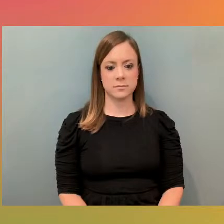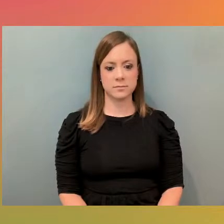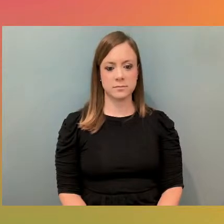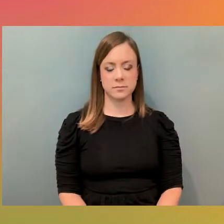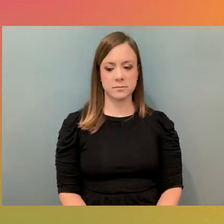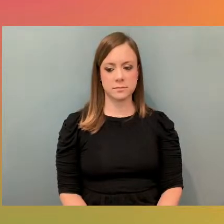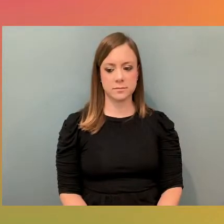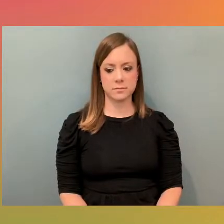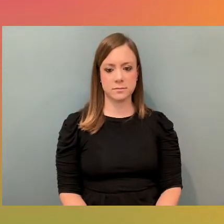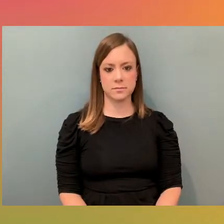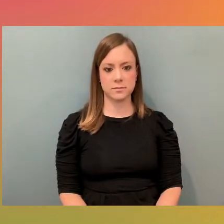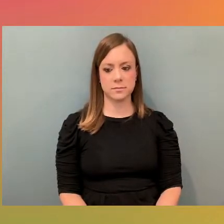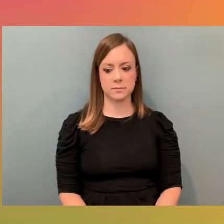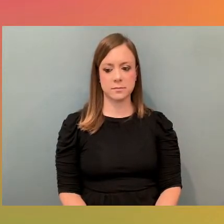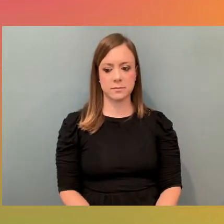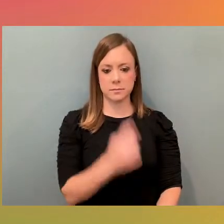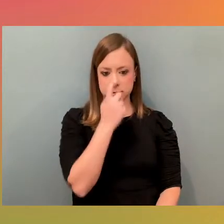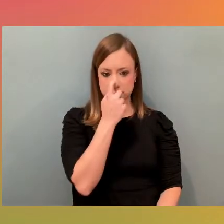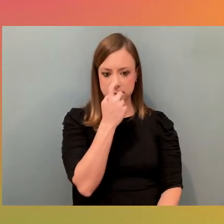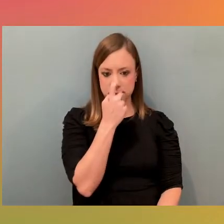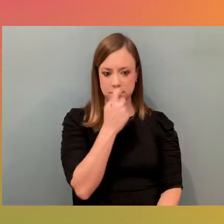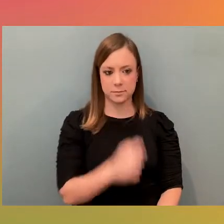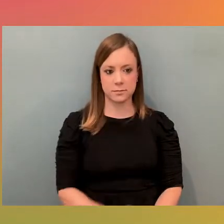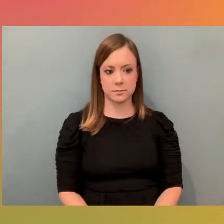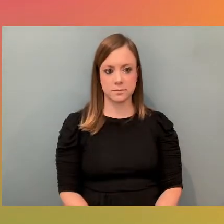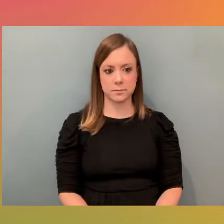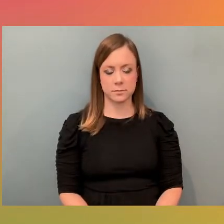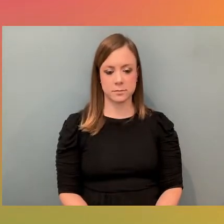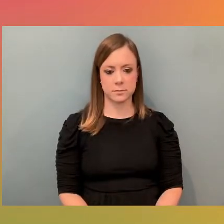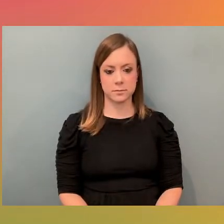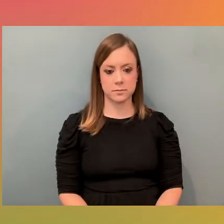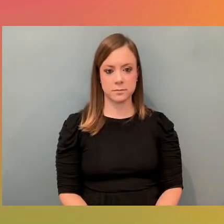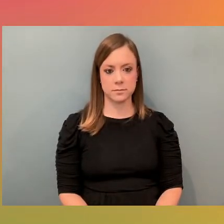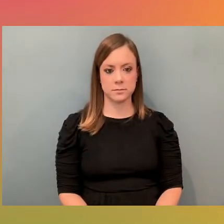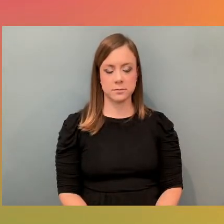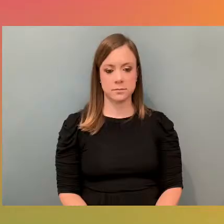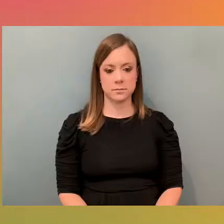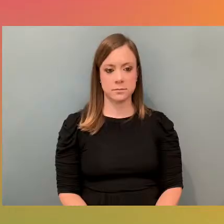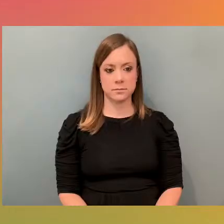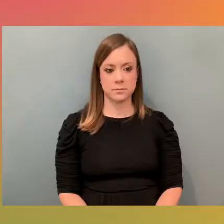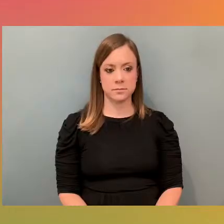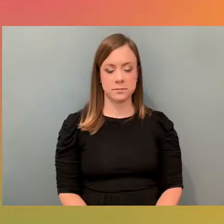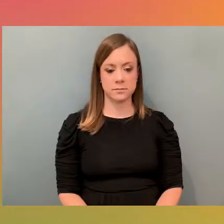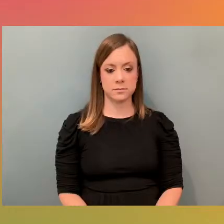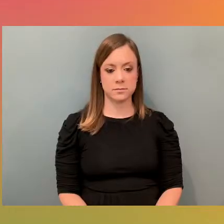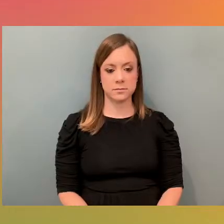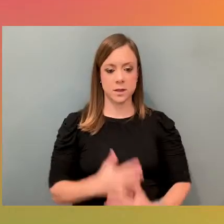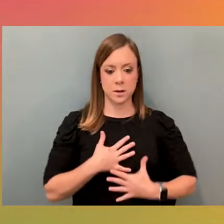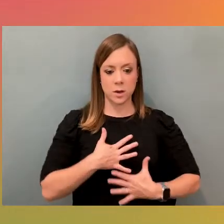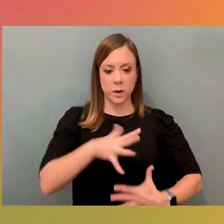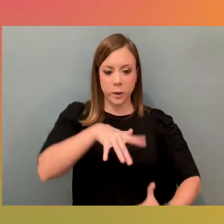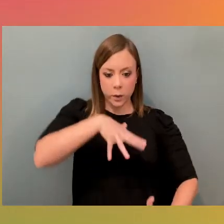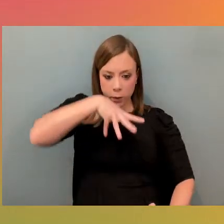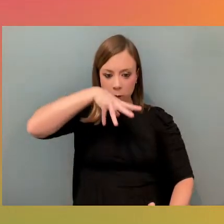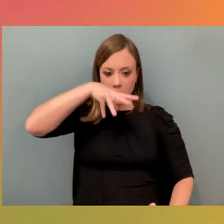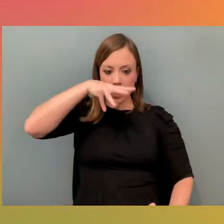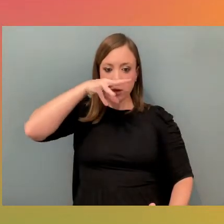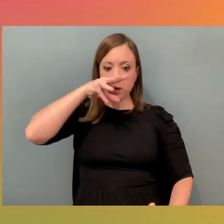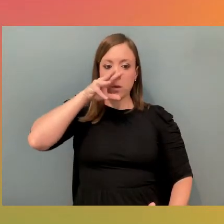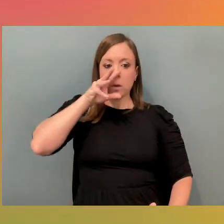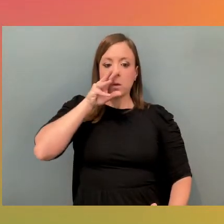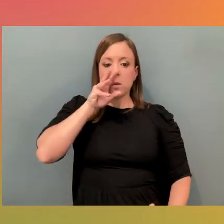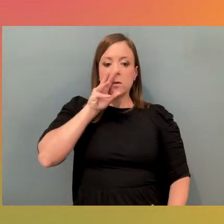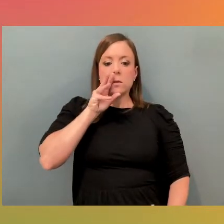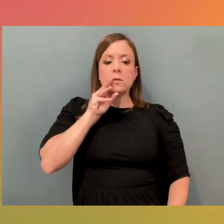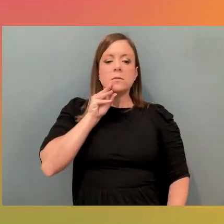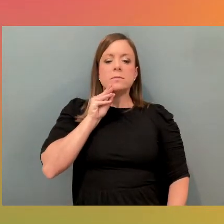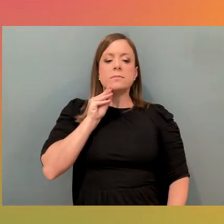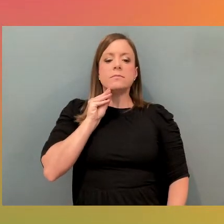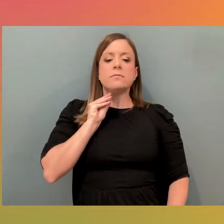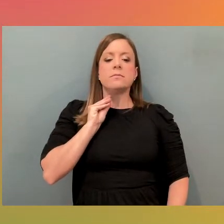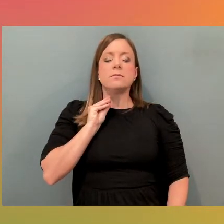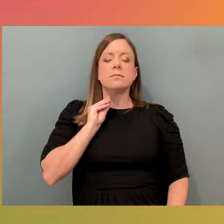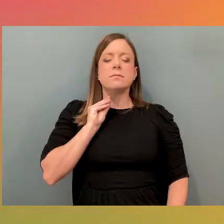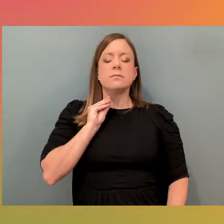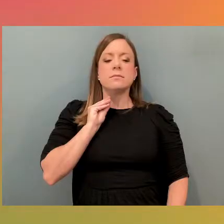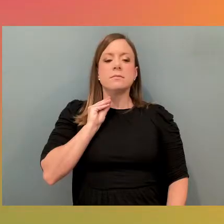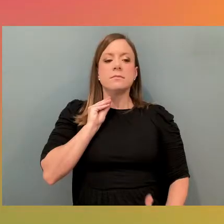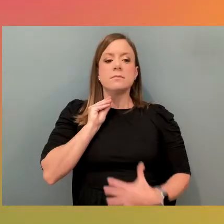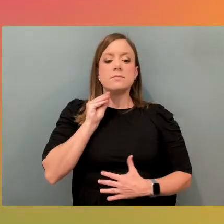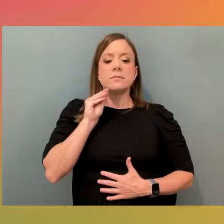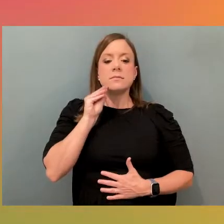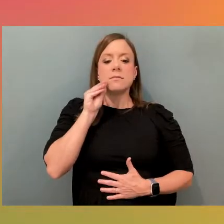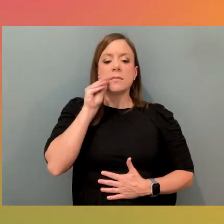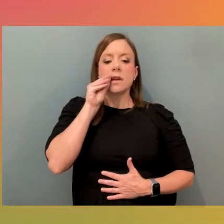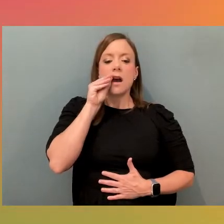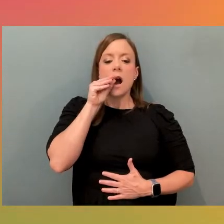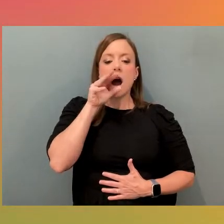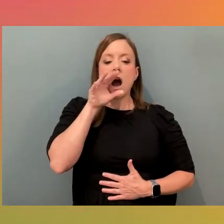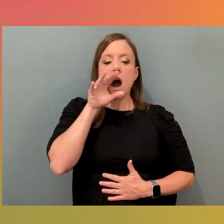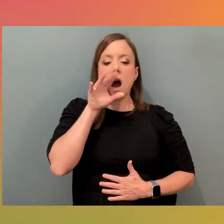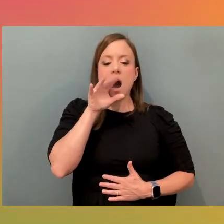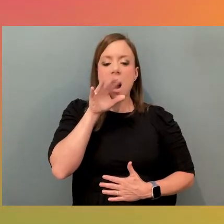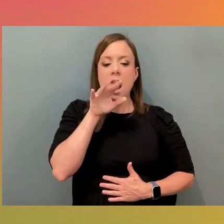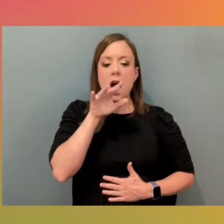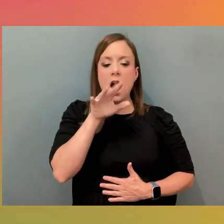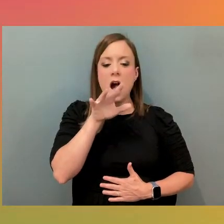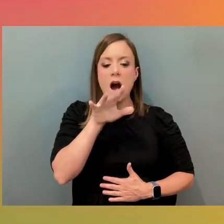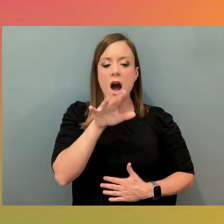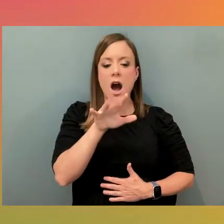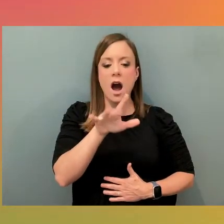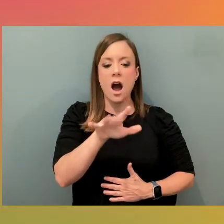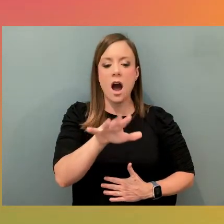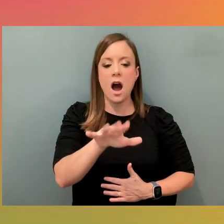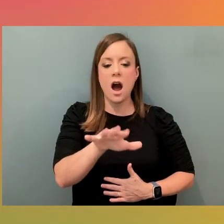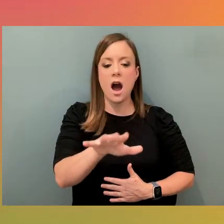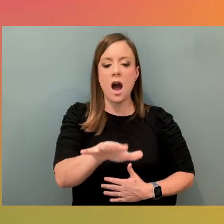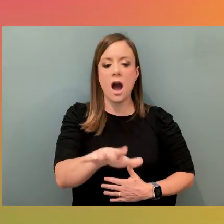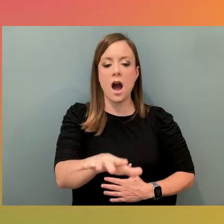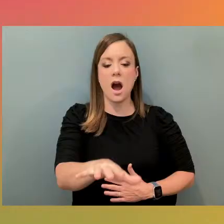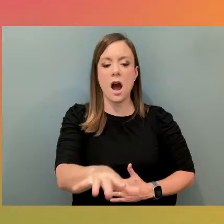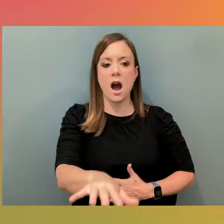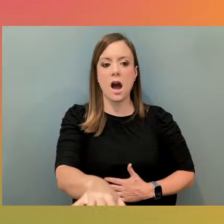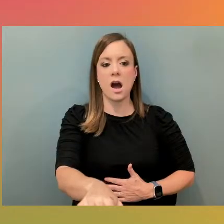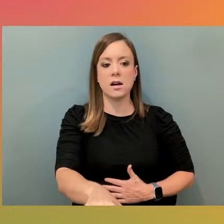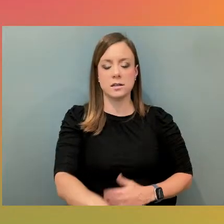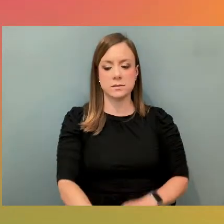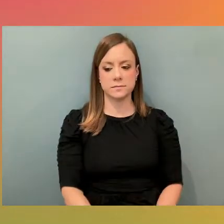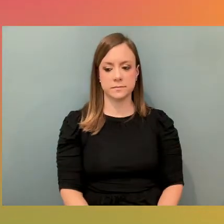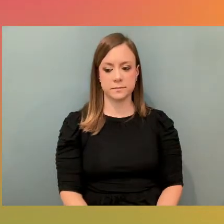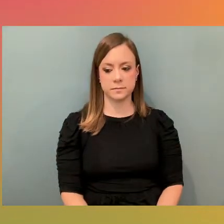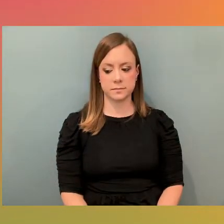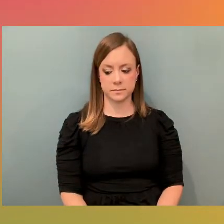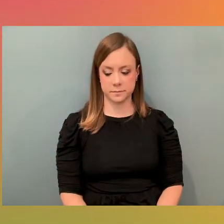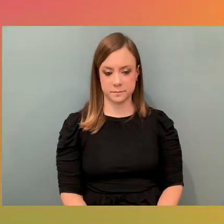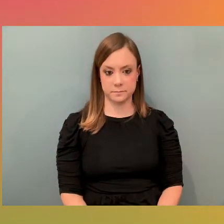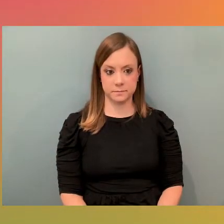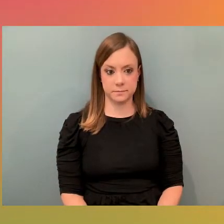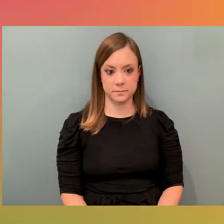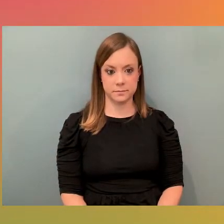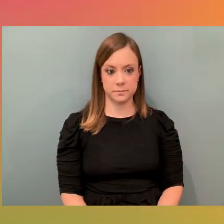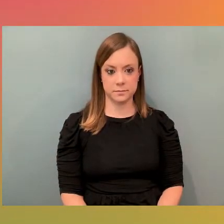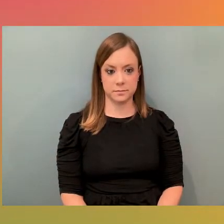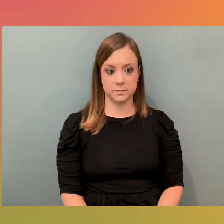AND LET YOURSELF BE HERE.